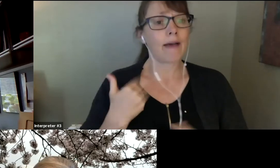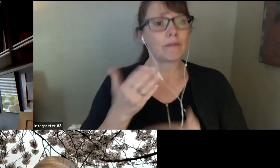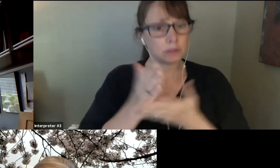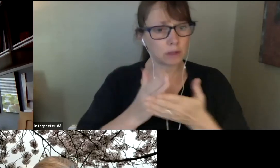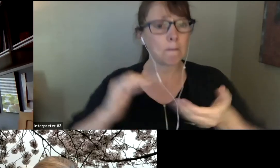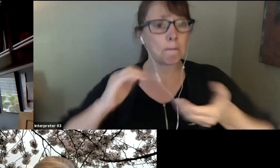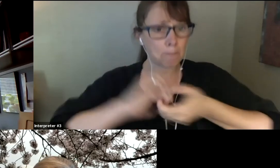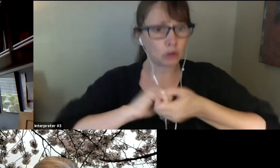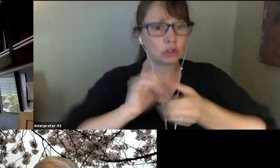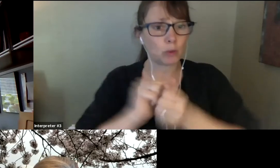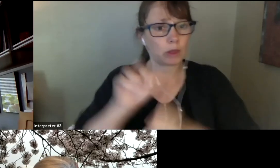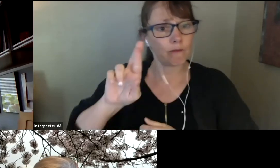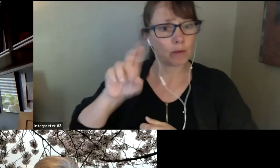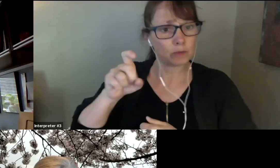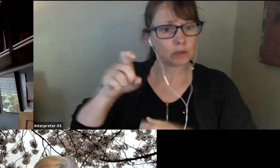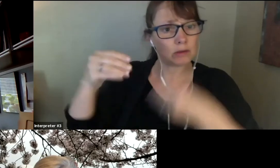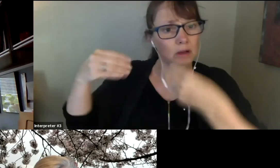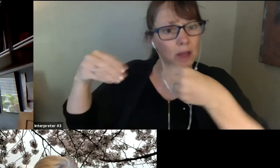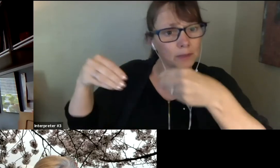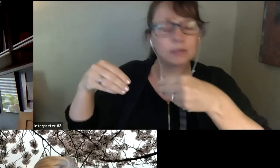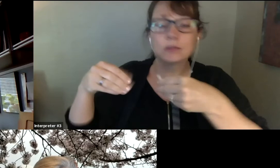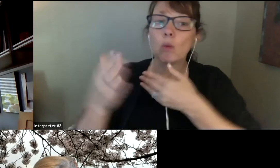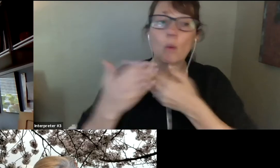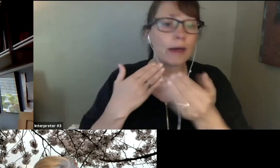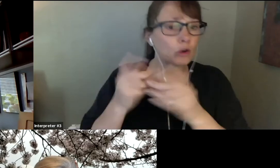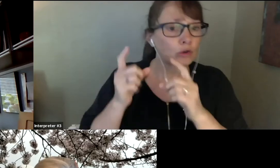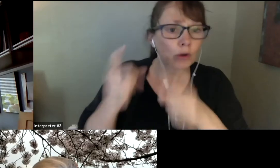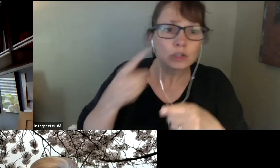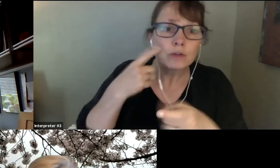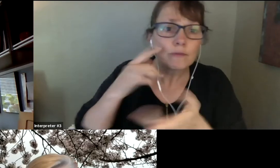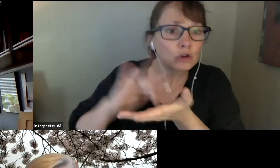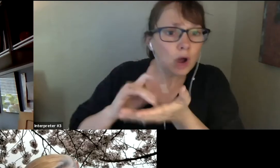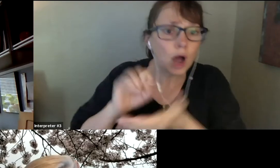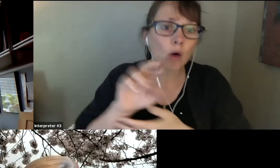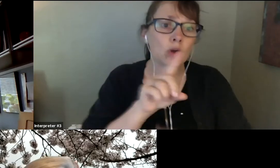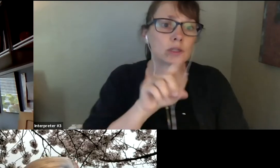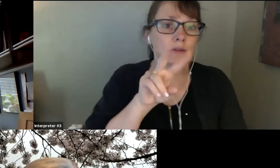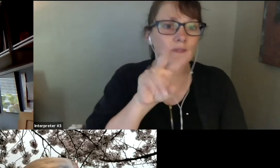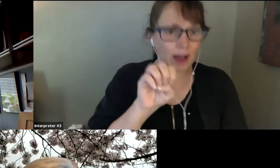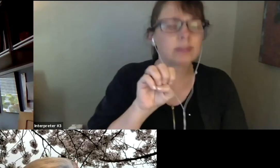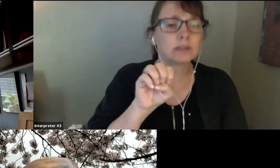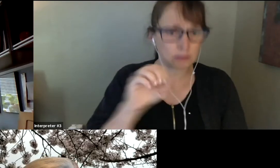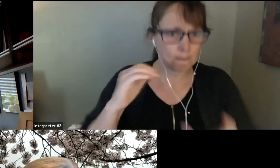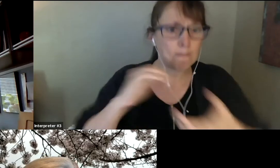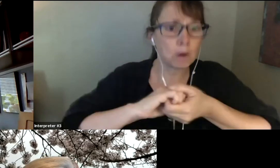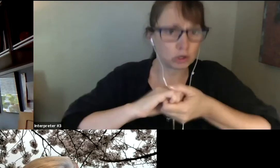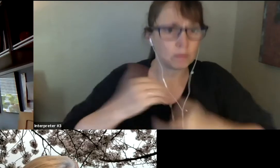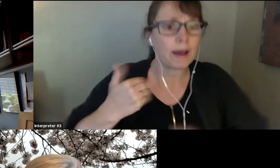companies, whether it’s donation of drug or devices or something. We do have them,